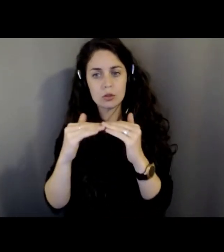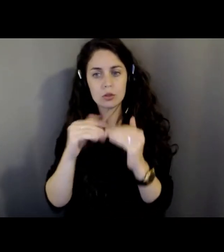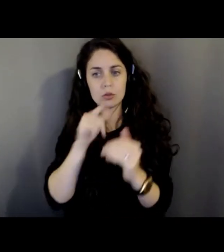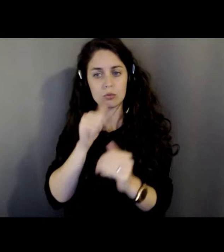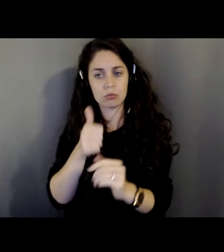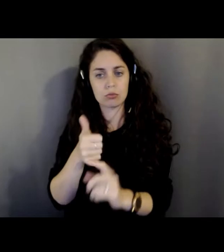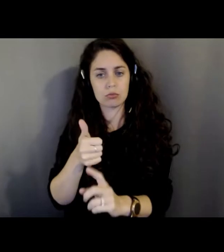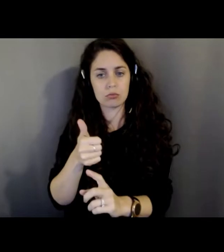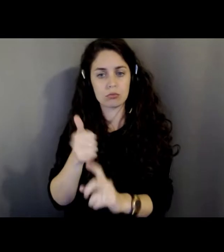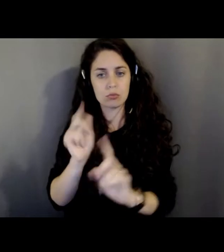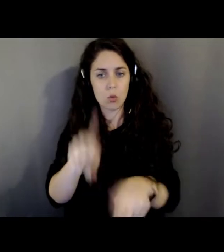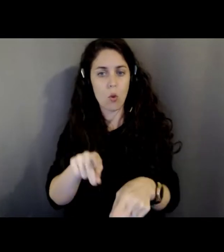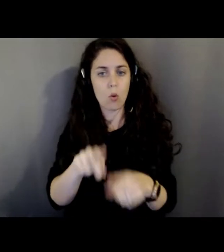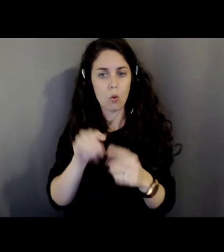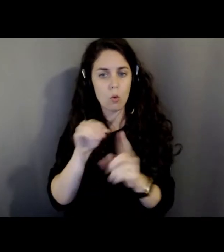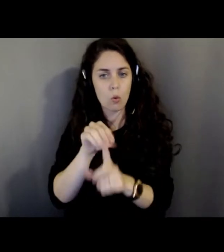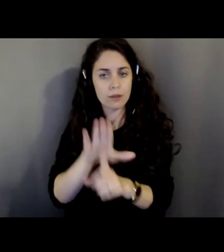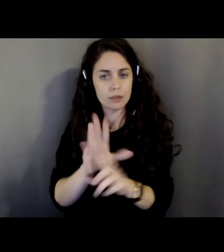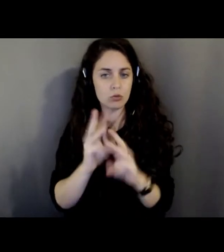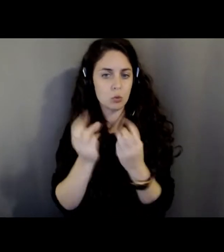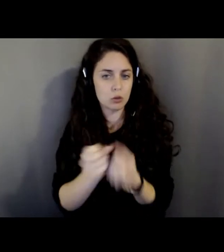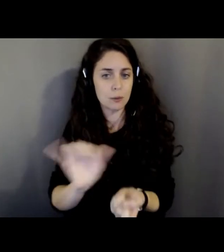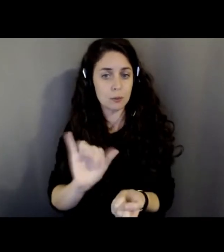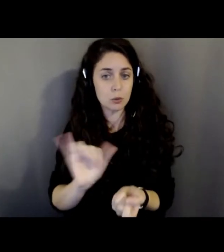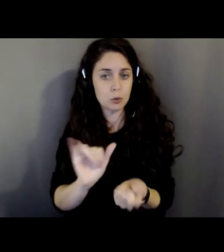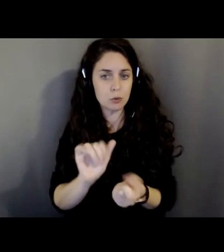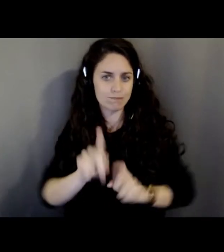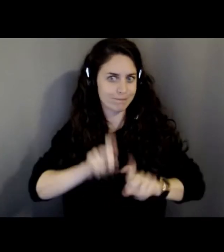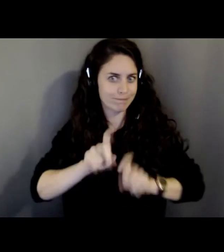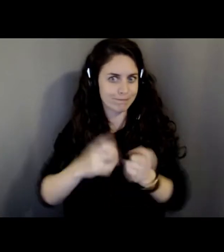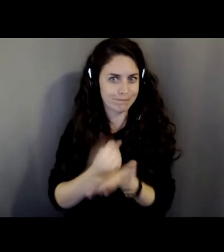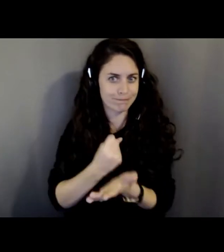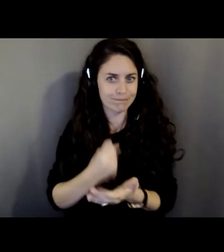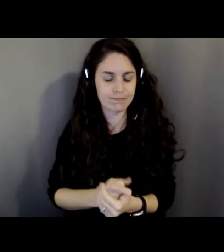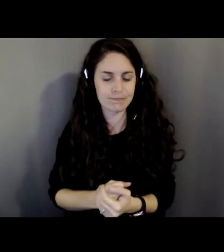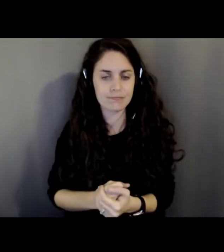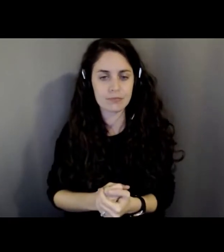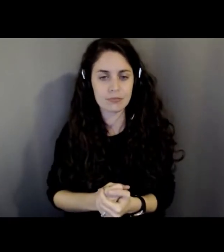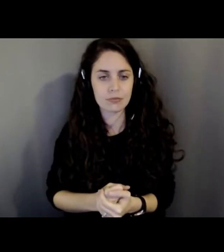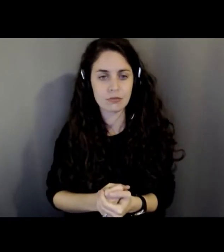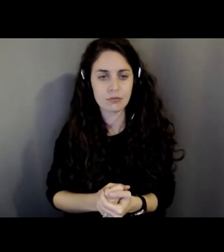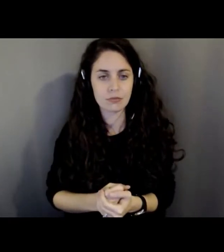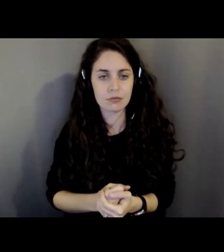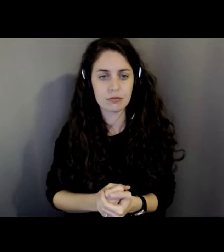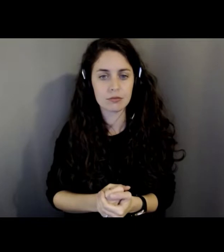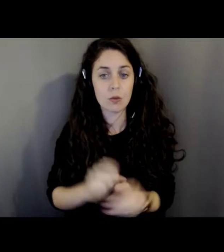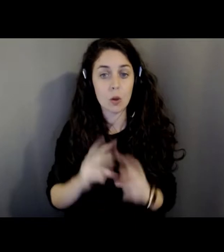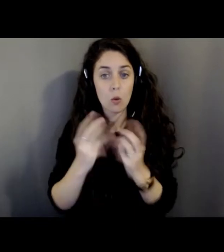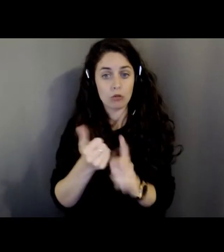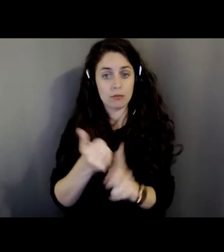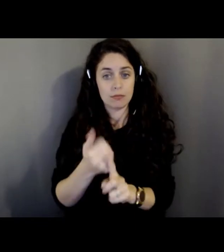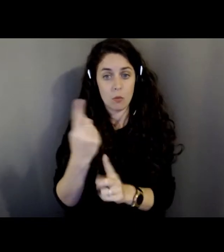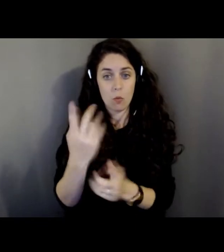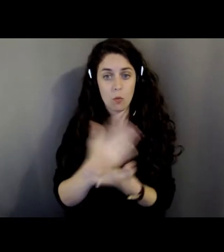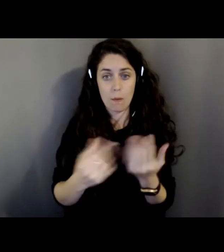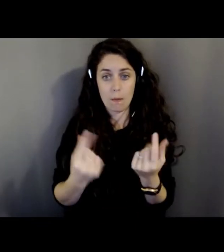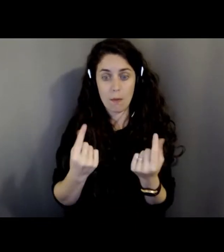the orientation workshop. One of the components of our workshop is a focus on disability rights